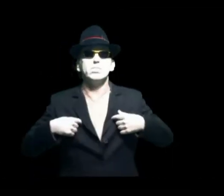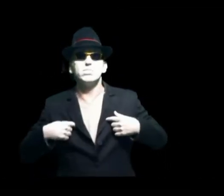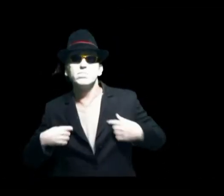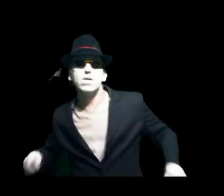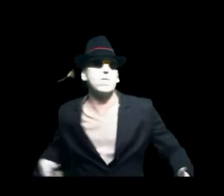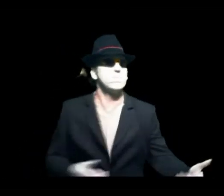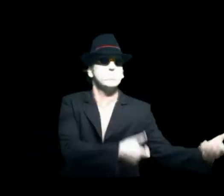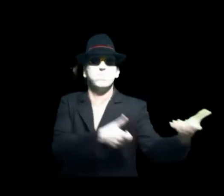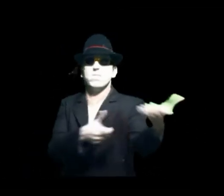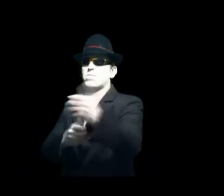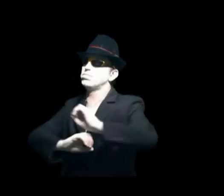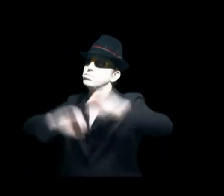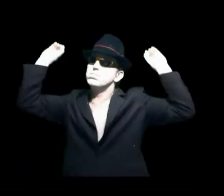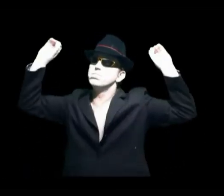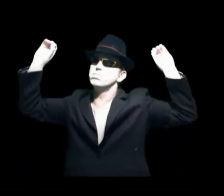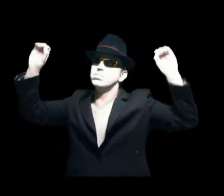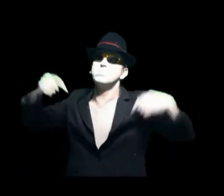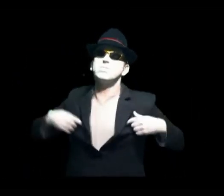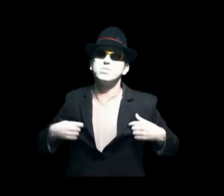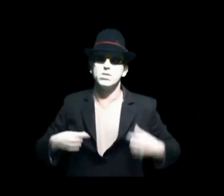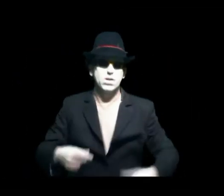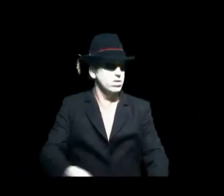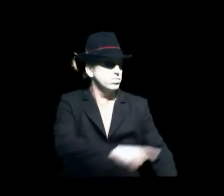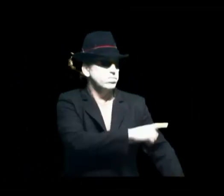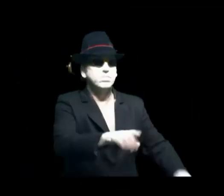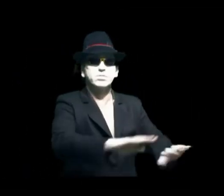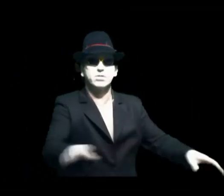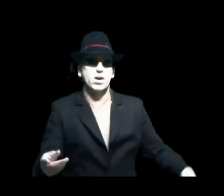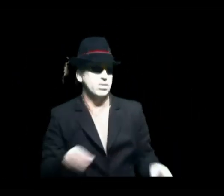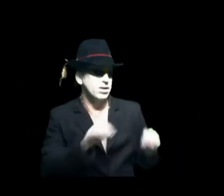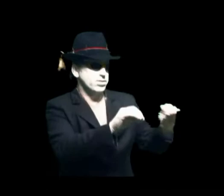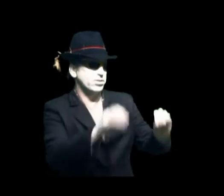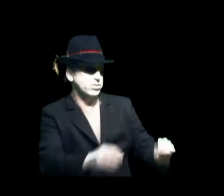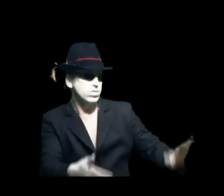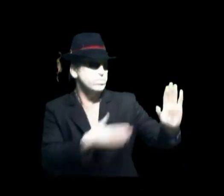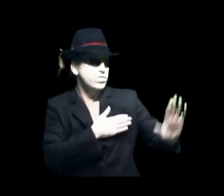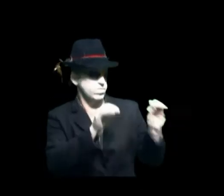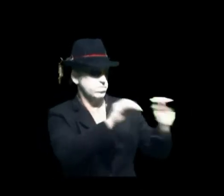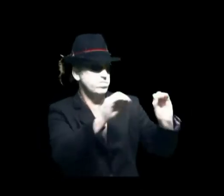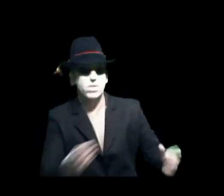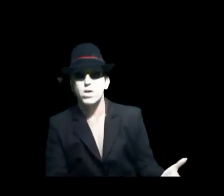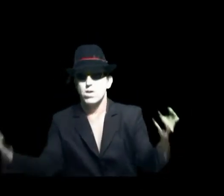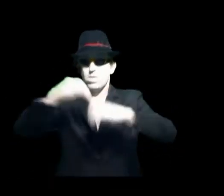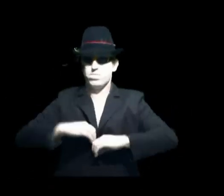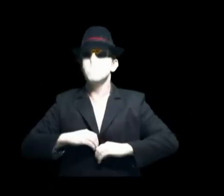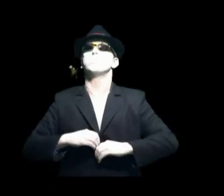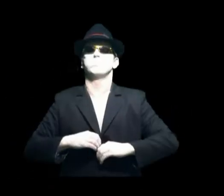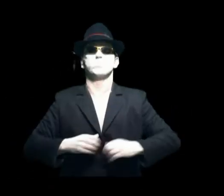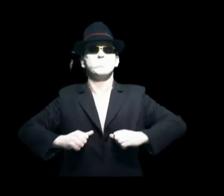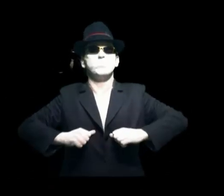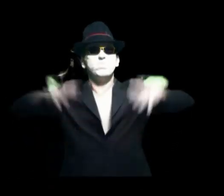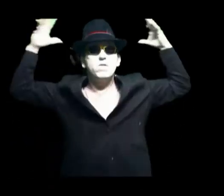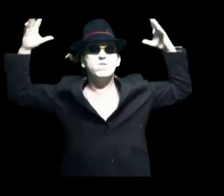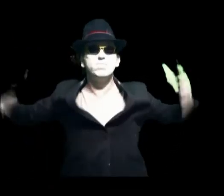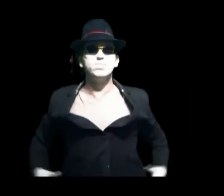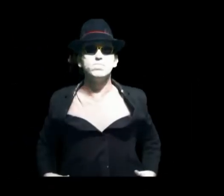This ain't no violent shit! This is some empower every child with the truth only then can they begin to be free shit